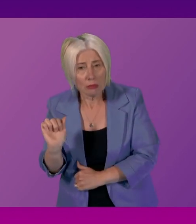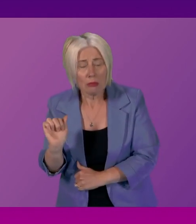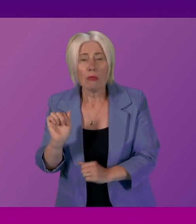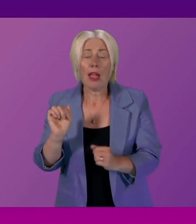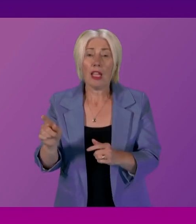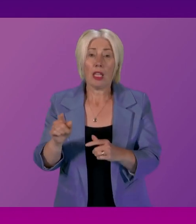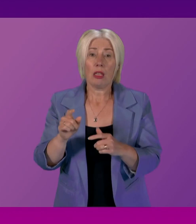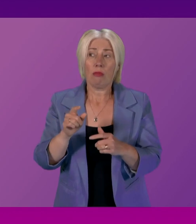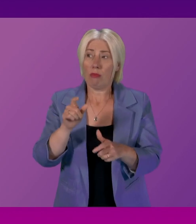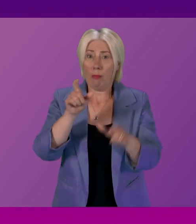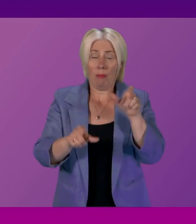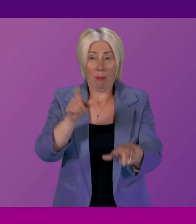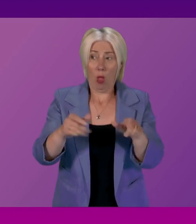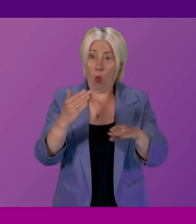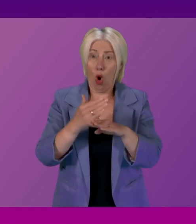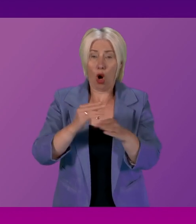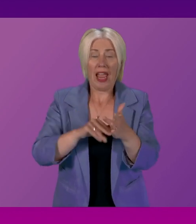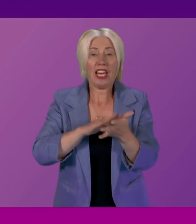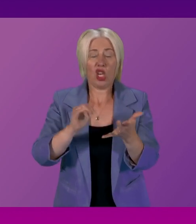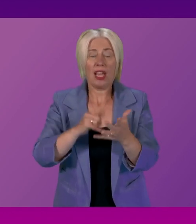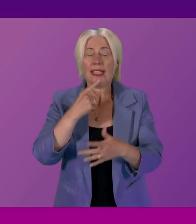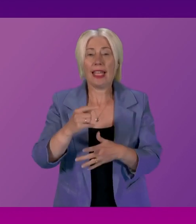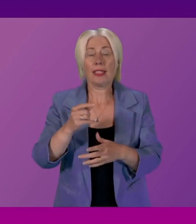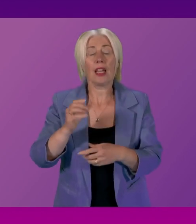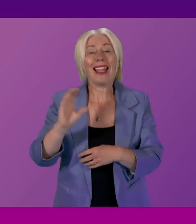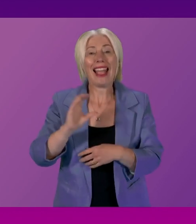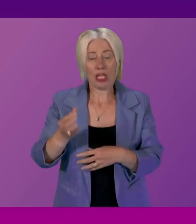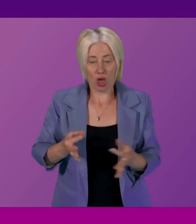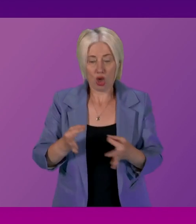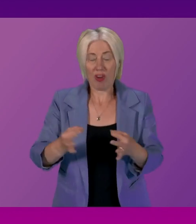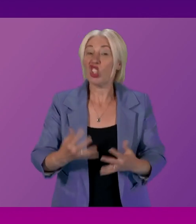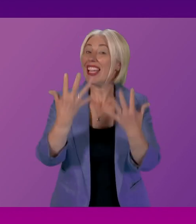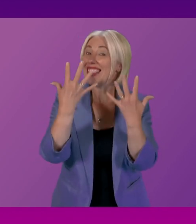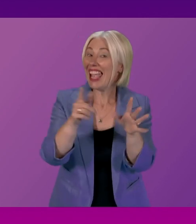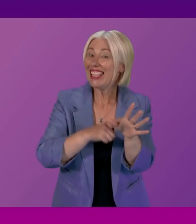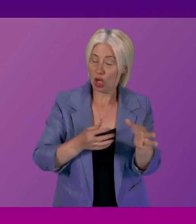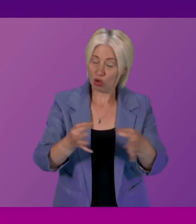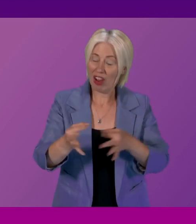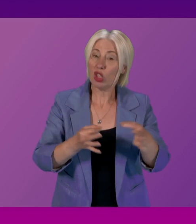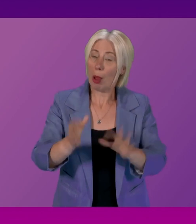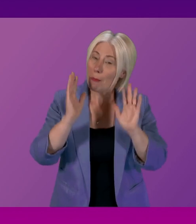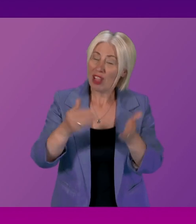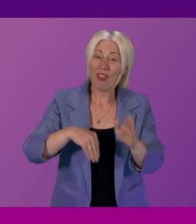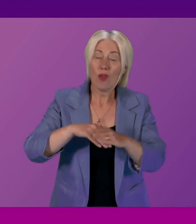who work in the NHS who say that the 10-year cancer strategy that we have published must be fully funded. We agree.